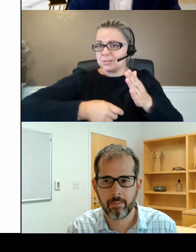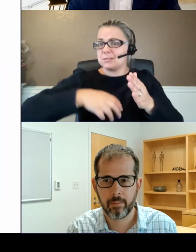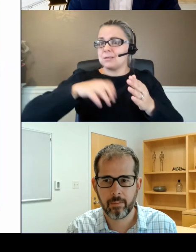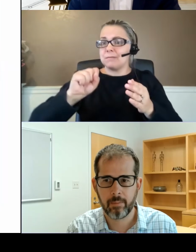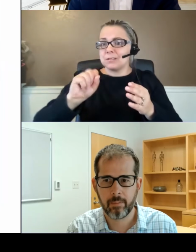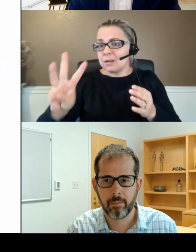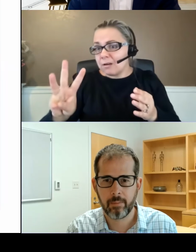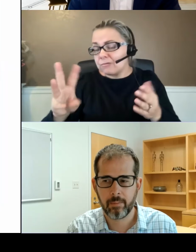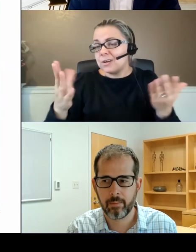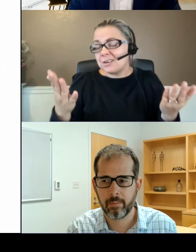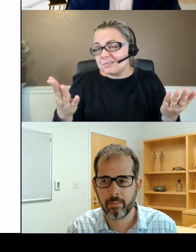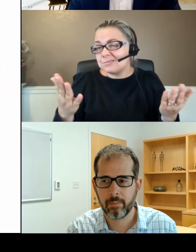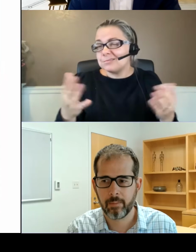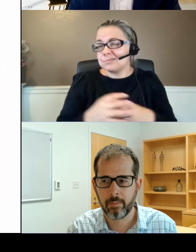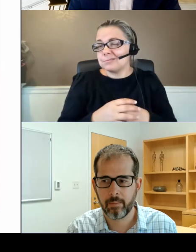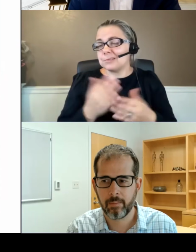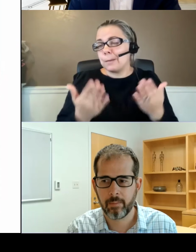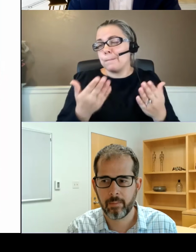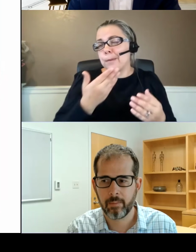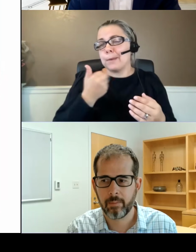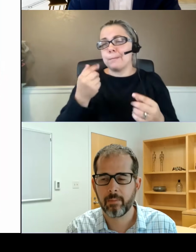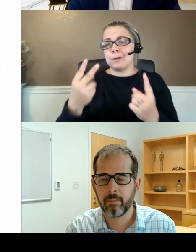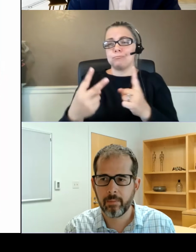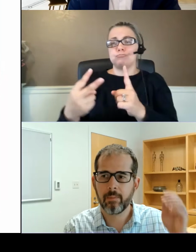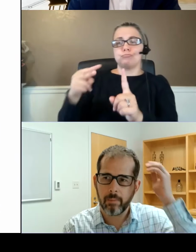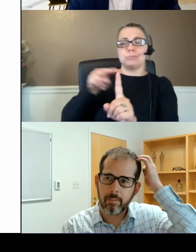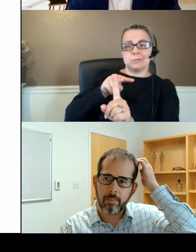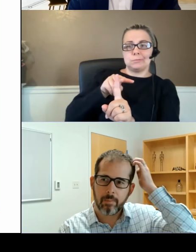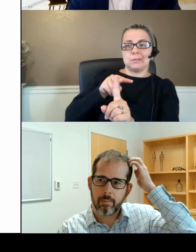and kind of think about it from the opportunity cost. That may not be something we can put in